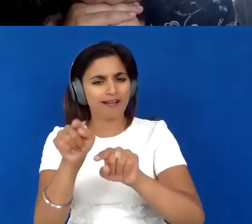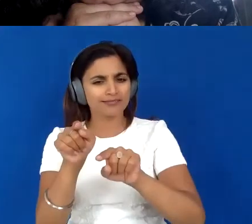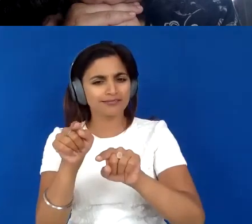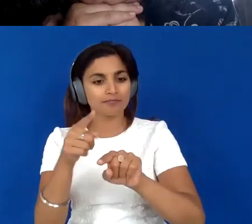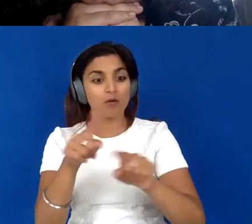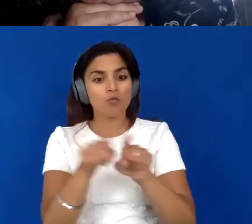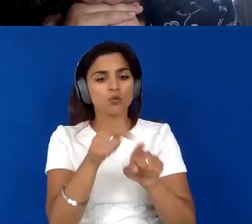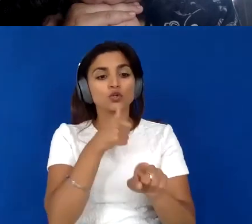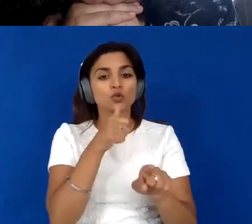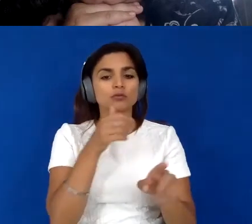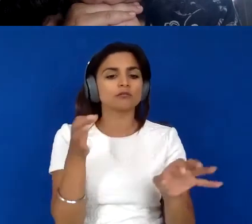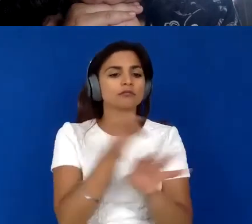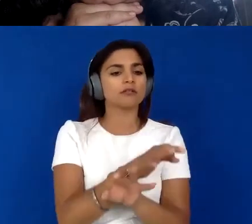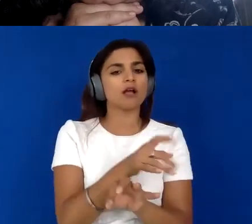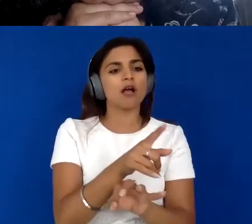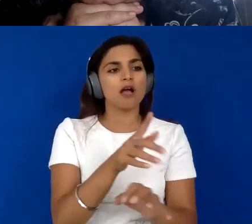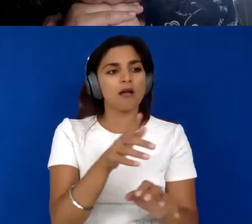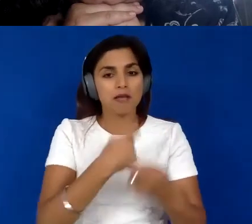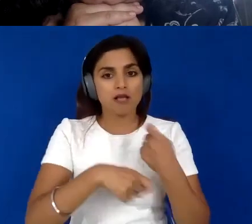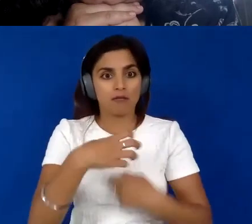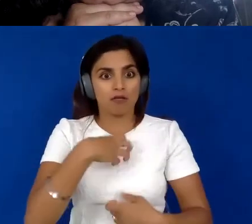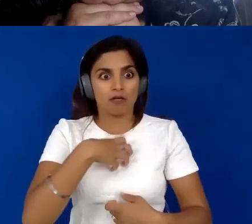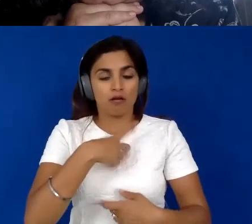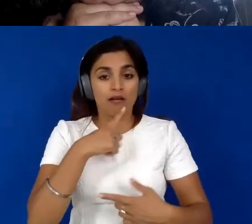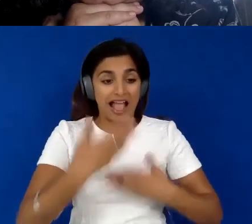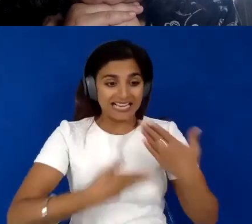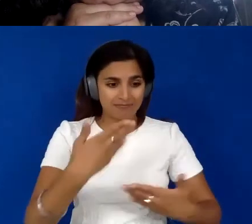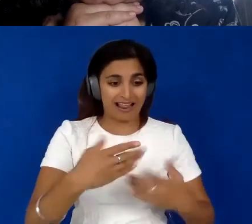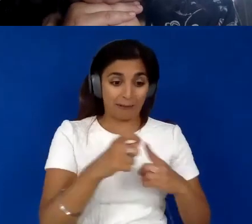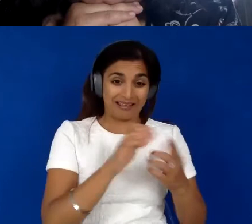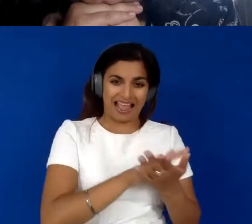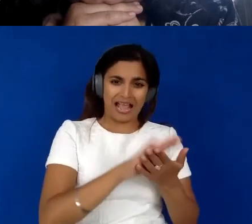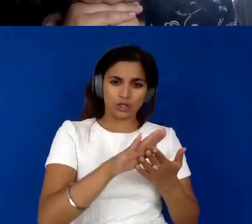explaining that the pH system doesn't go up to 27 is actually one way of getting